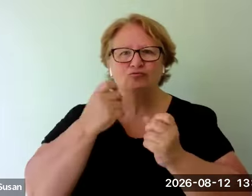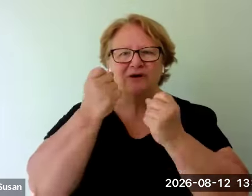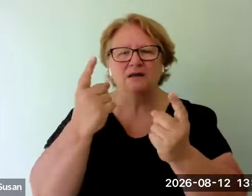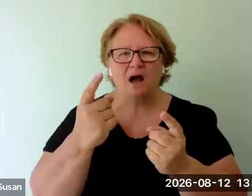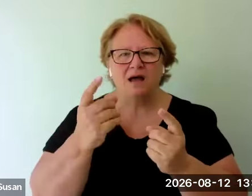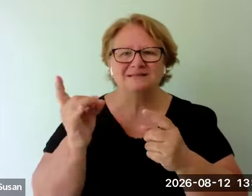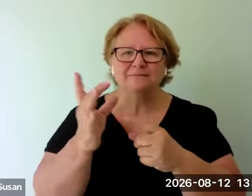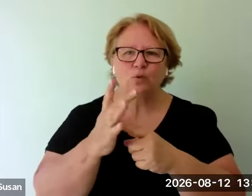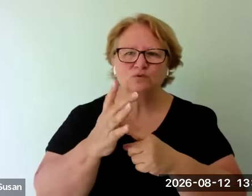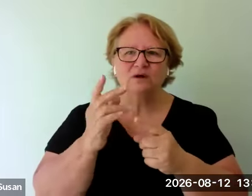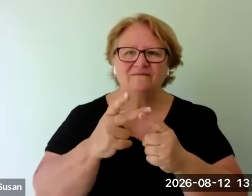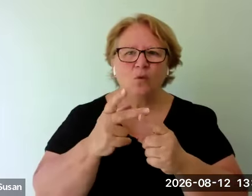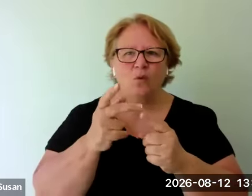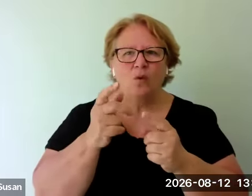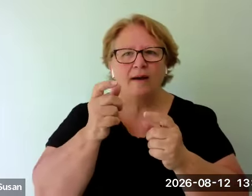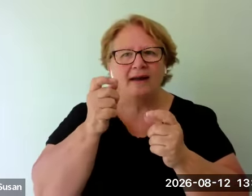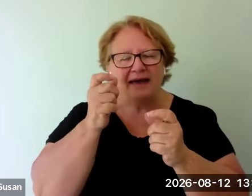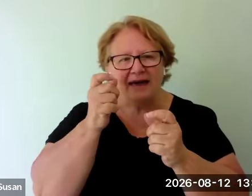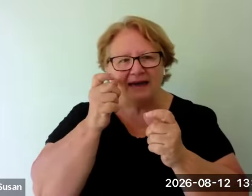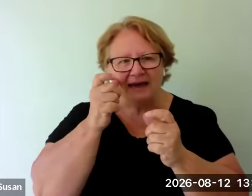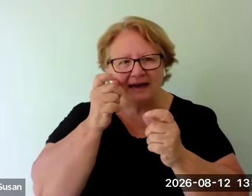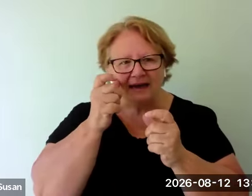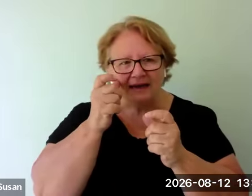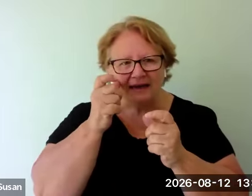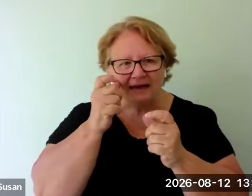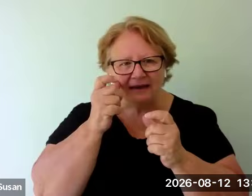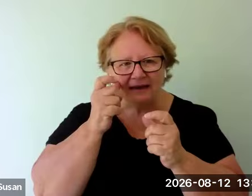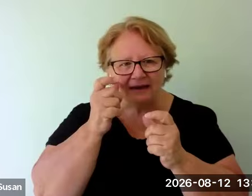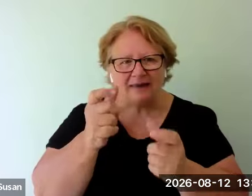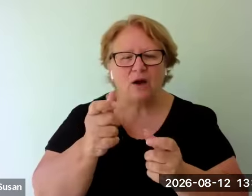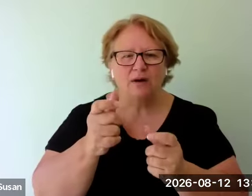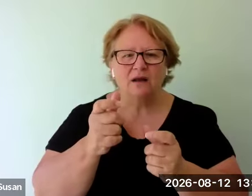years. That we have noted that everyone's situation looks